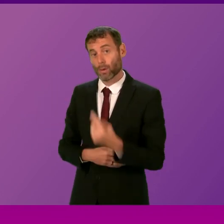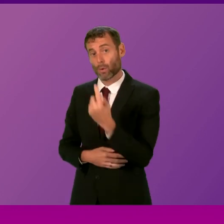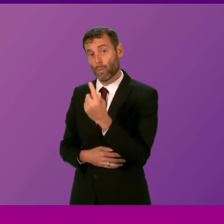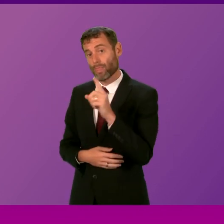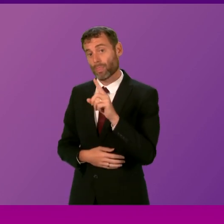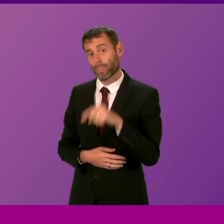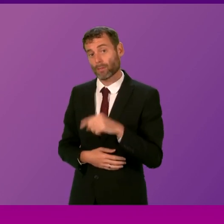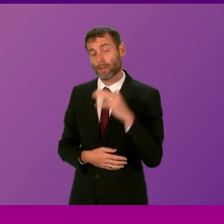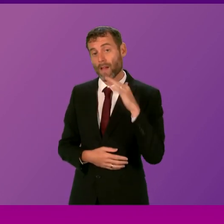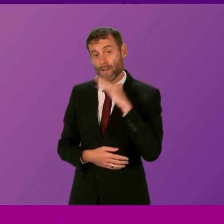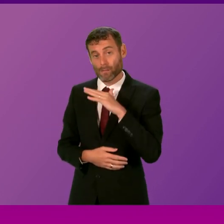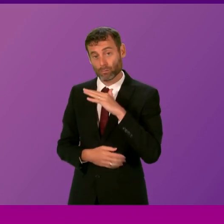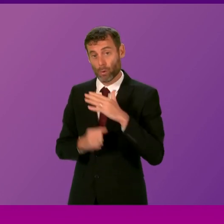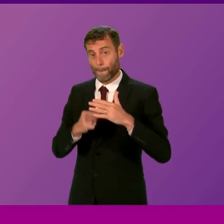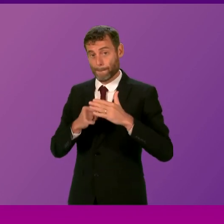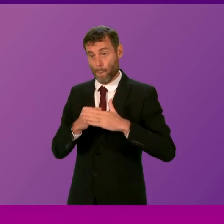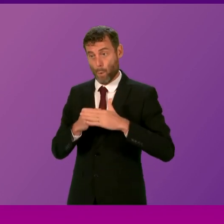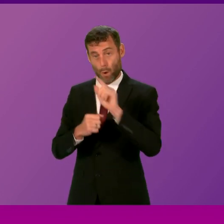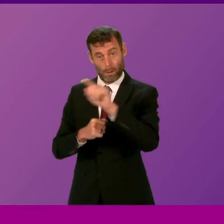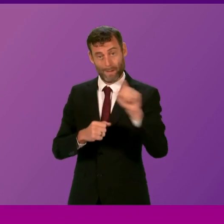Once the benefit is available nationally, it will widen access to 1,500 more carers.